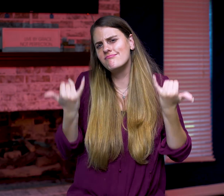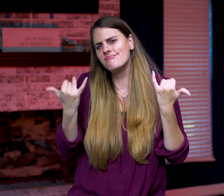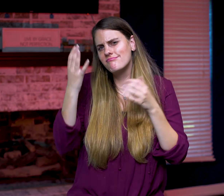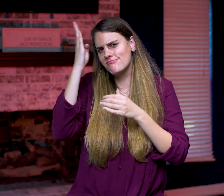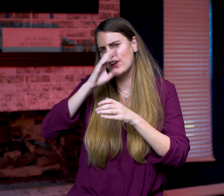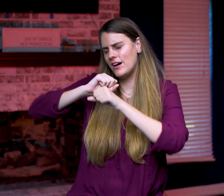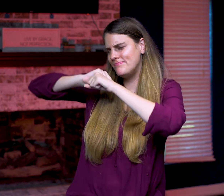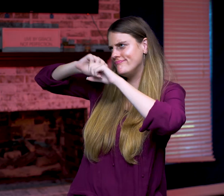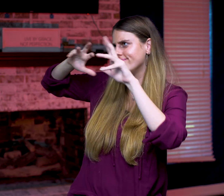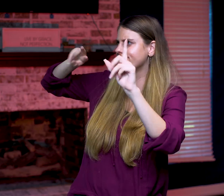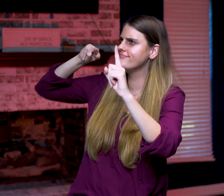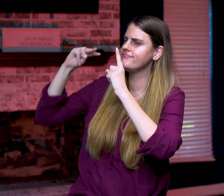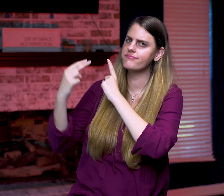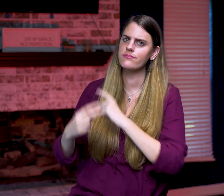The God Shot: